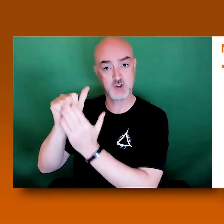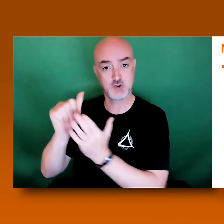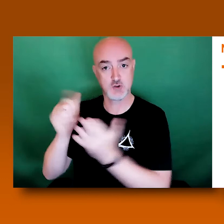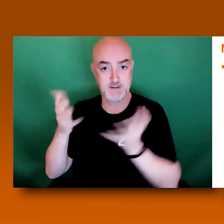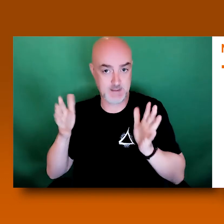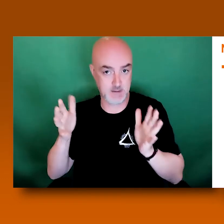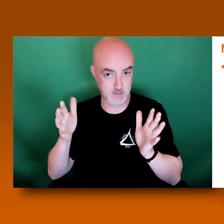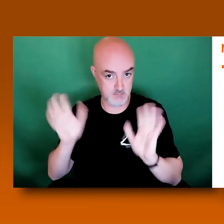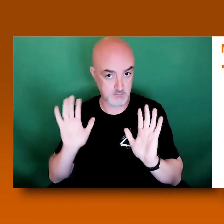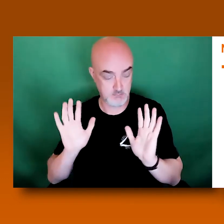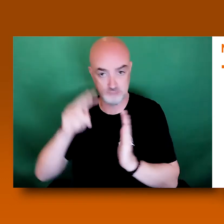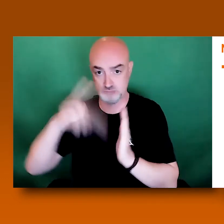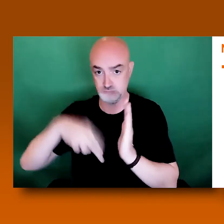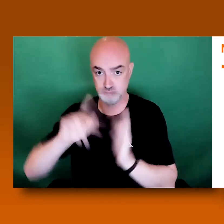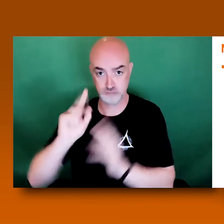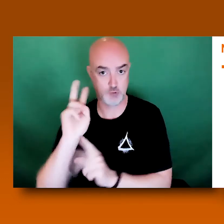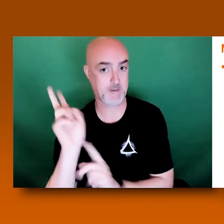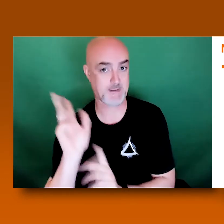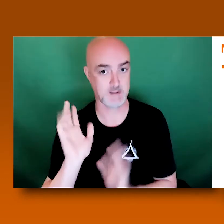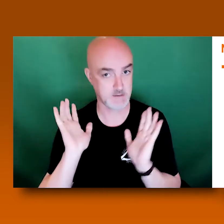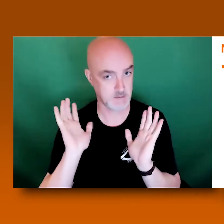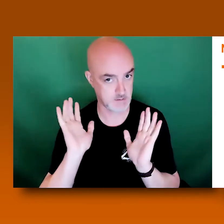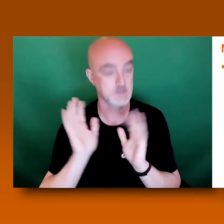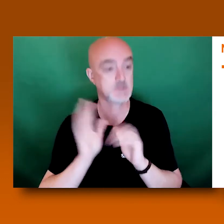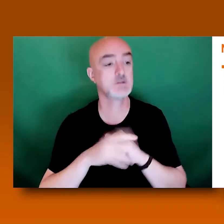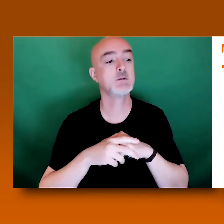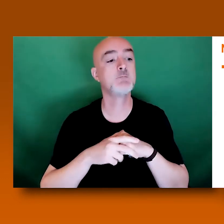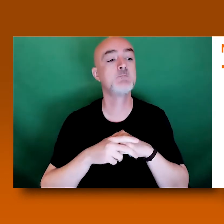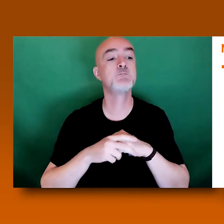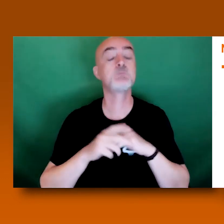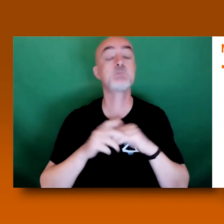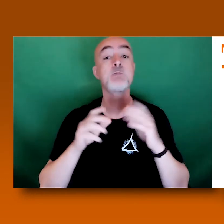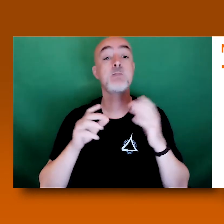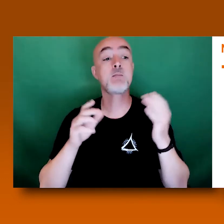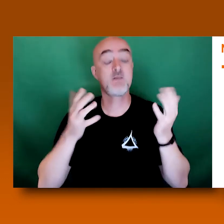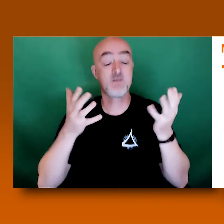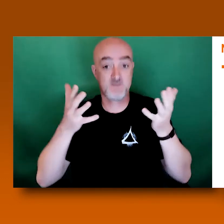going into that more right now. So, again, we've just got two minutes for those sections.